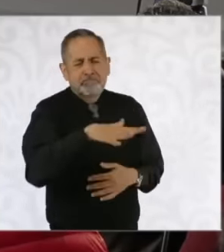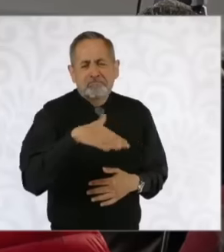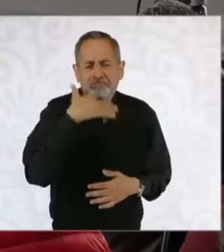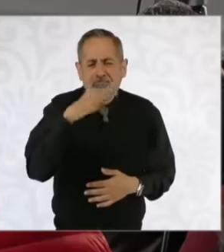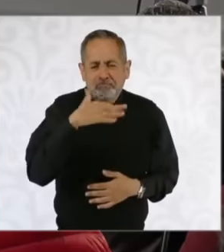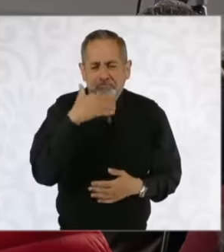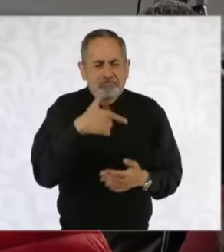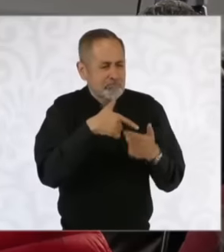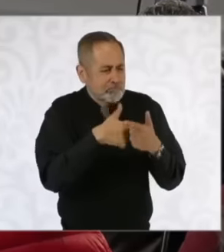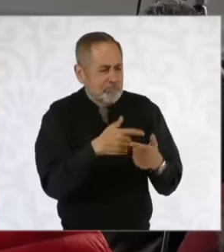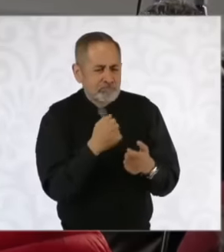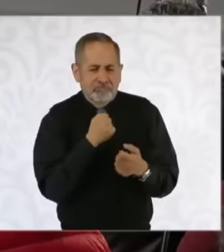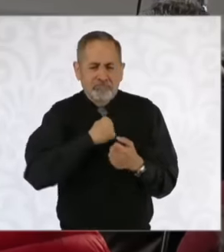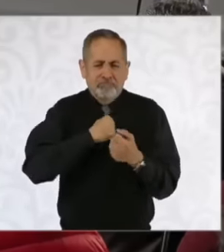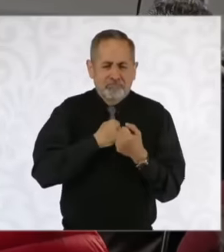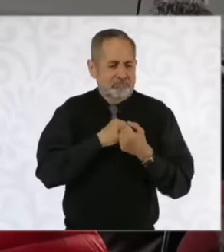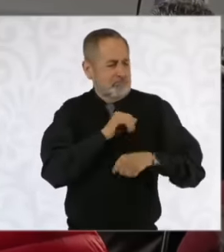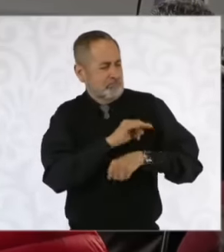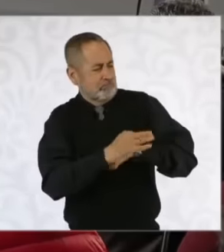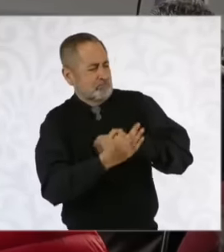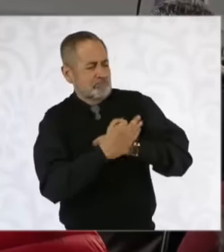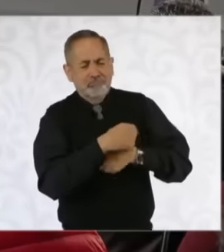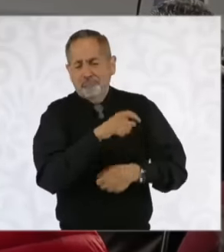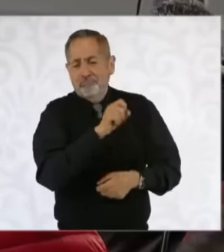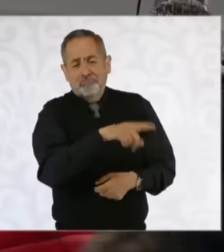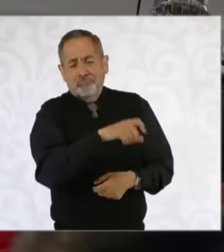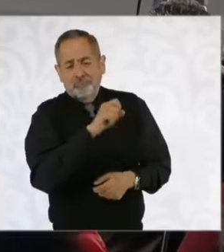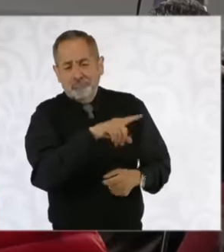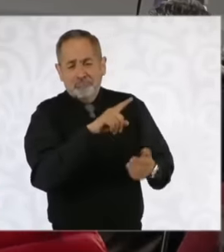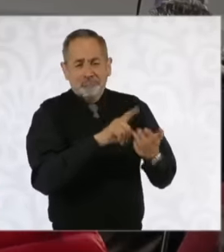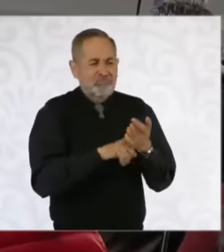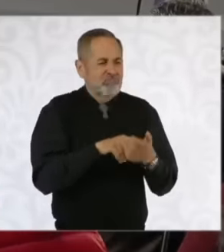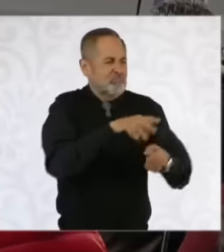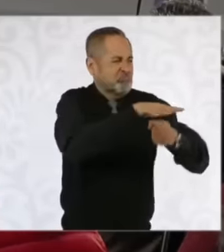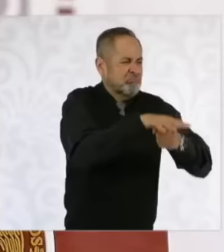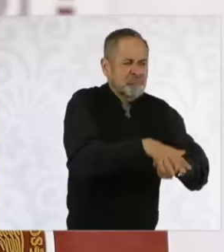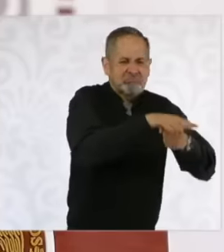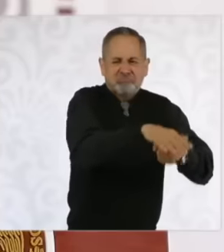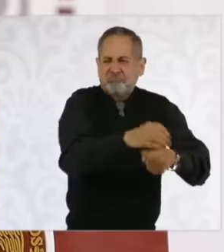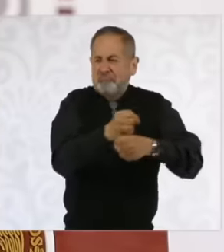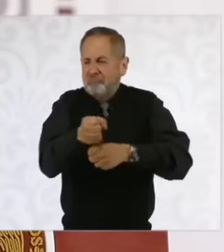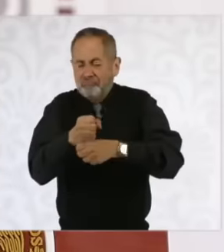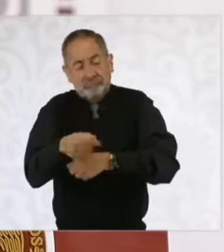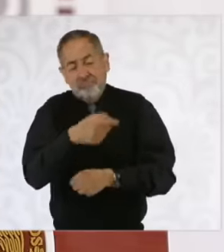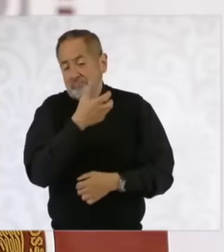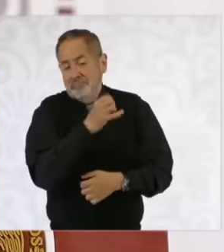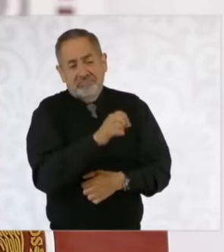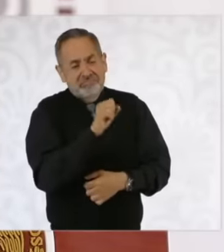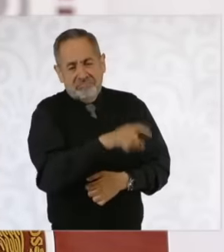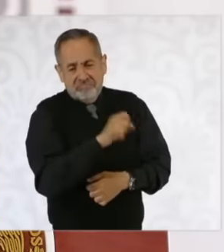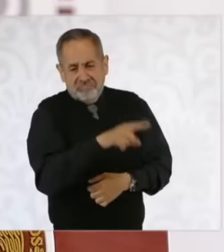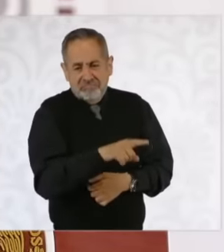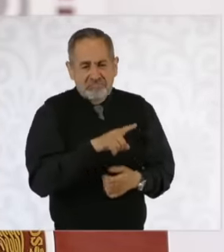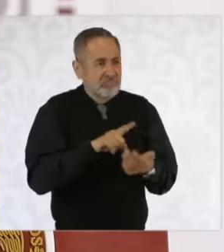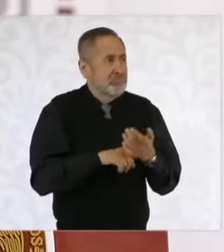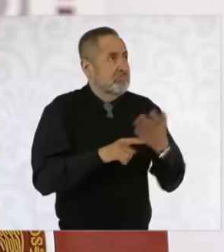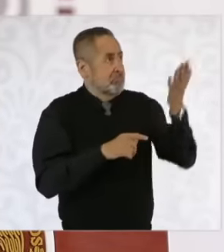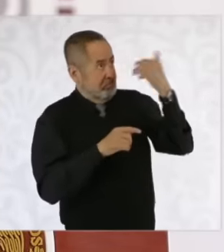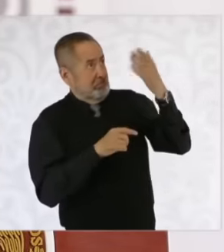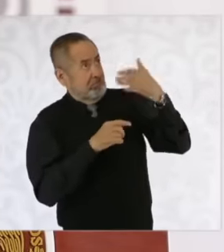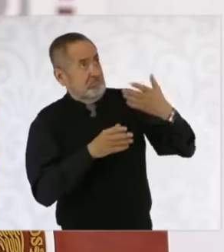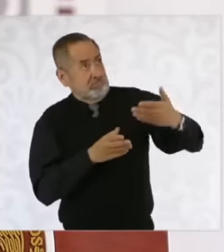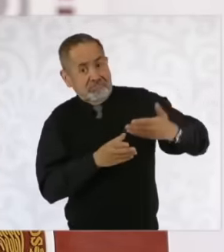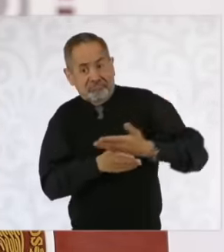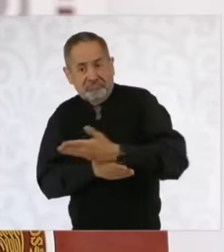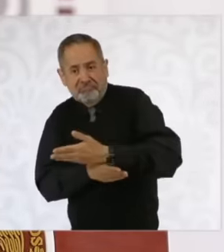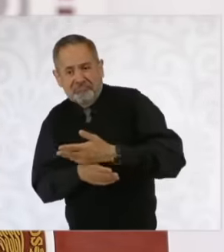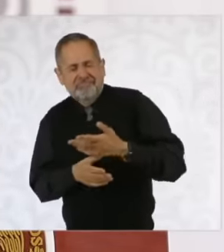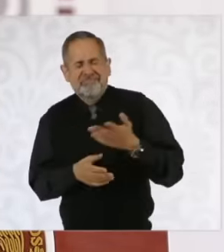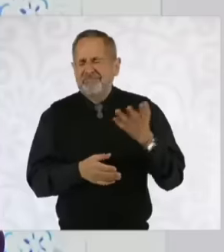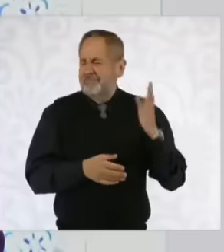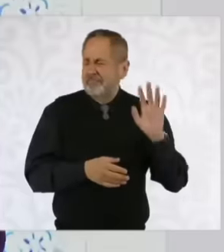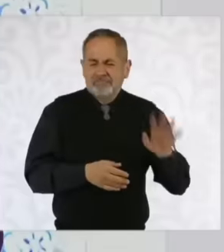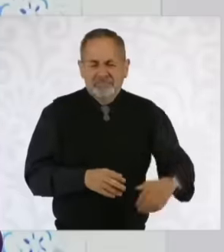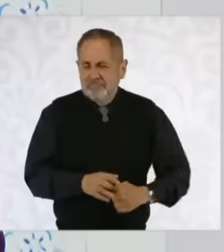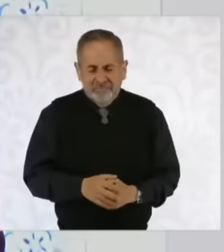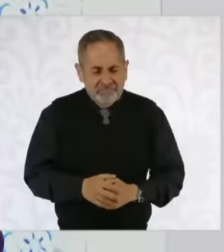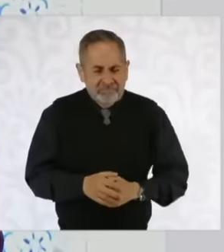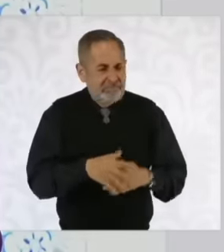of privileges, that of repression, that of interventionism, that of war against